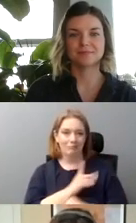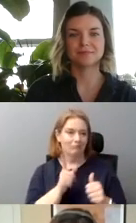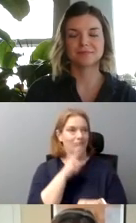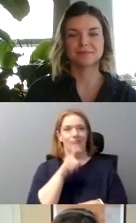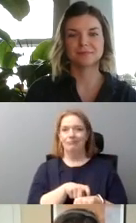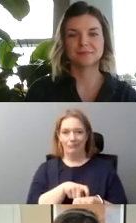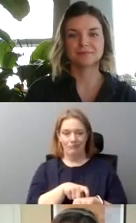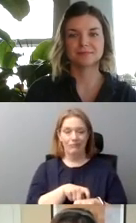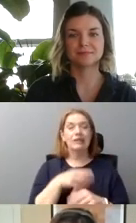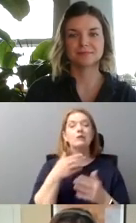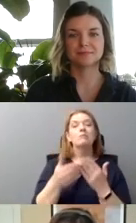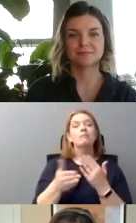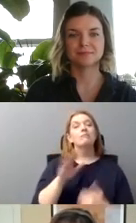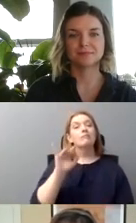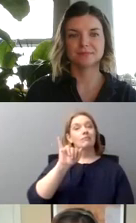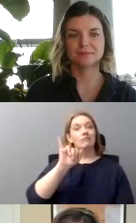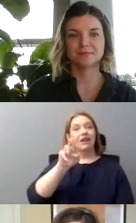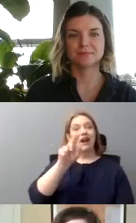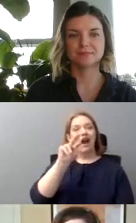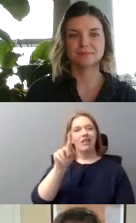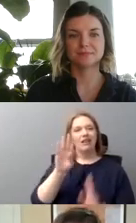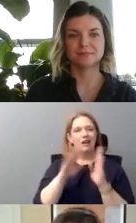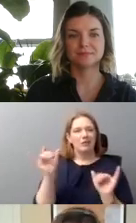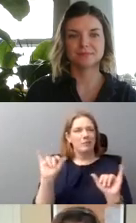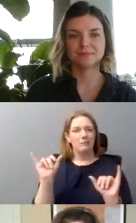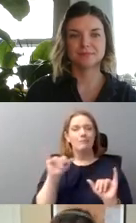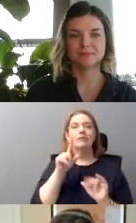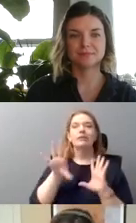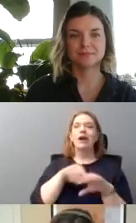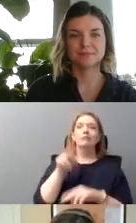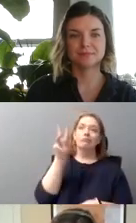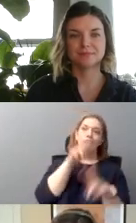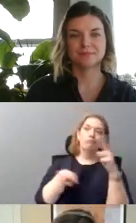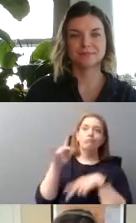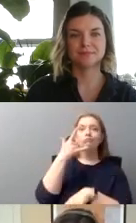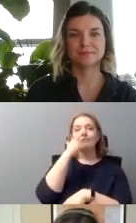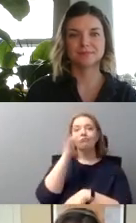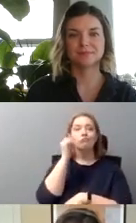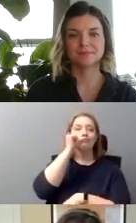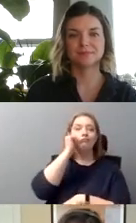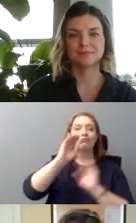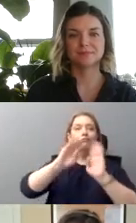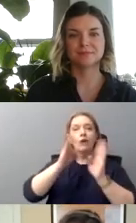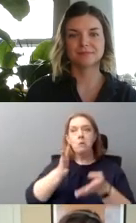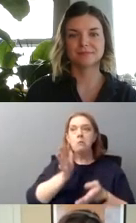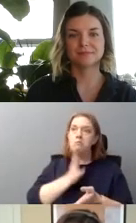you very little sense of how art will encompass you when you are inside. Various neighborhoods